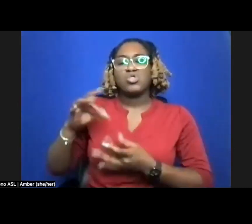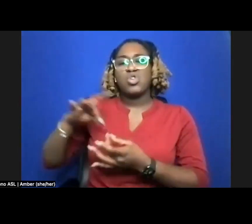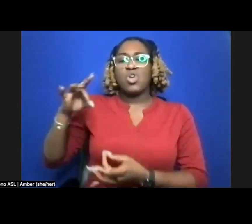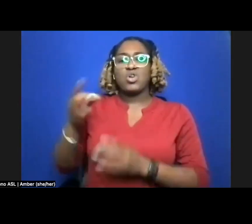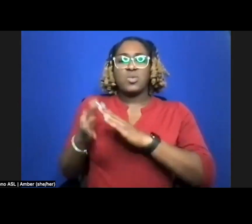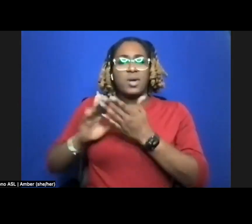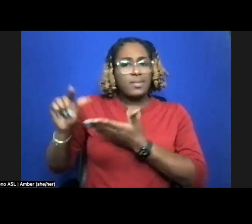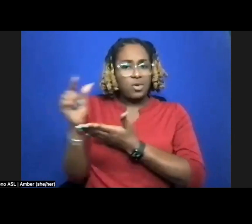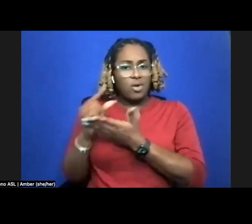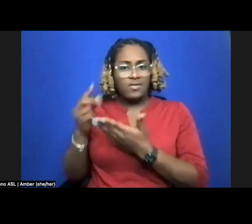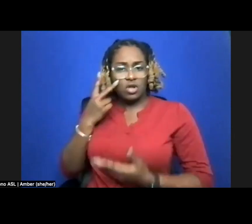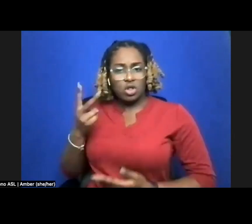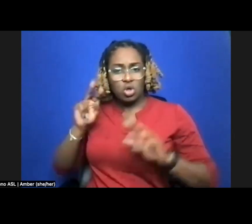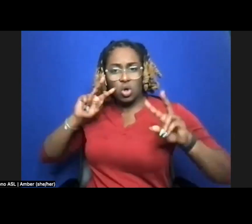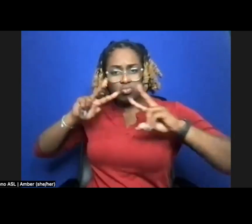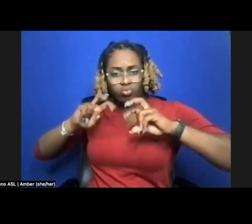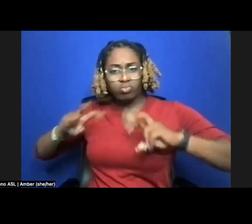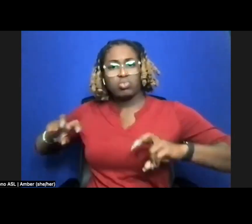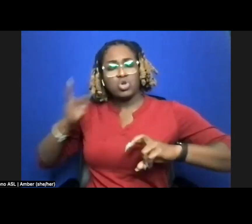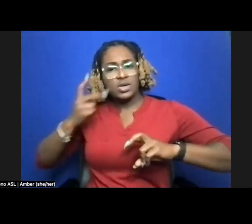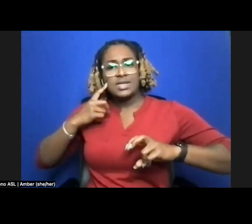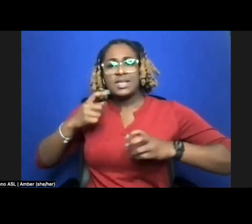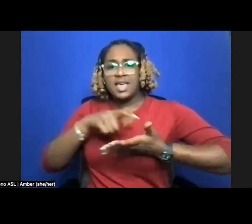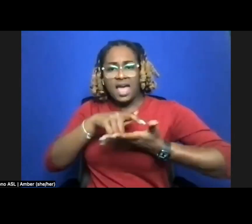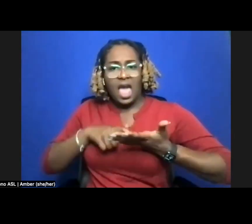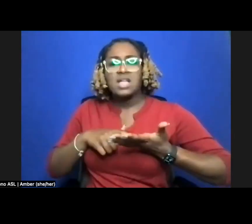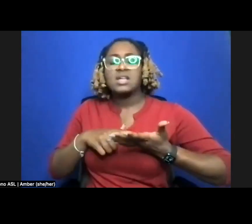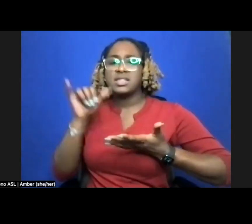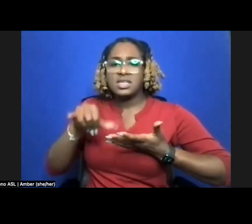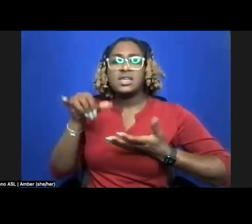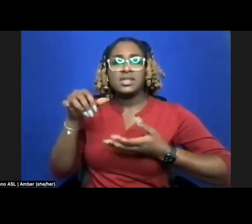you can see flakes of calluses soldered to your car's lithium battery. i talk too much